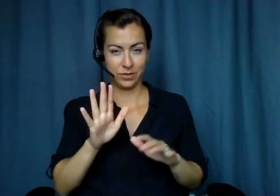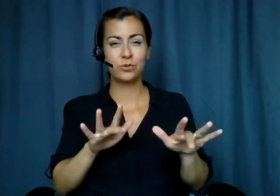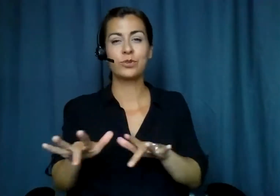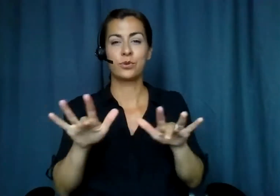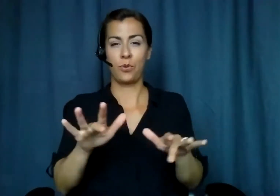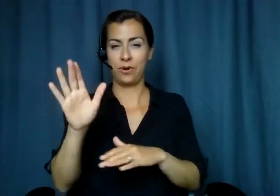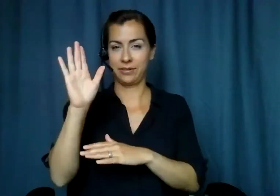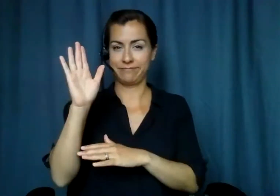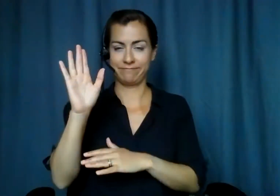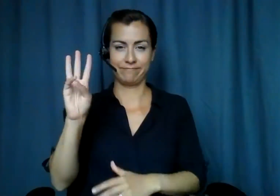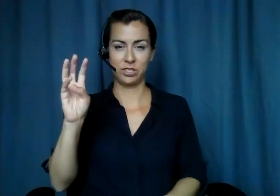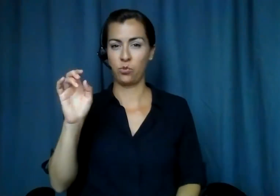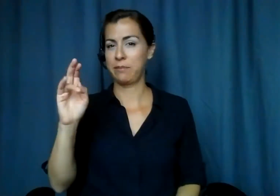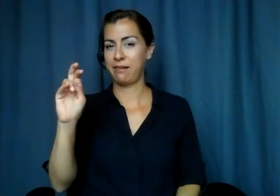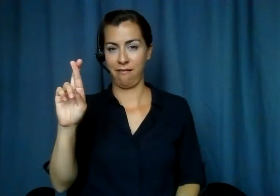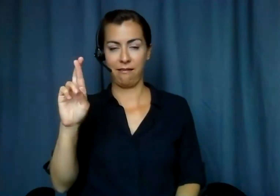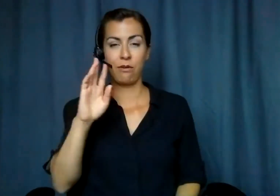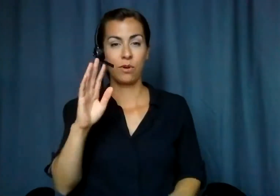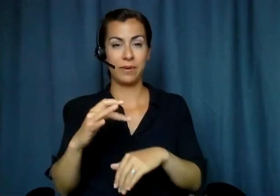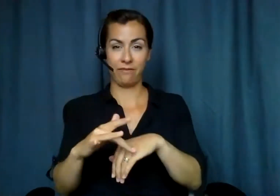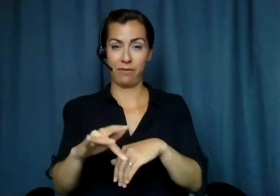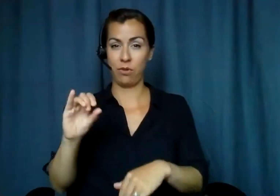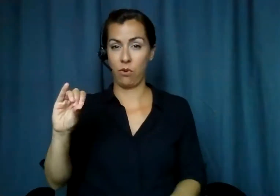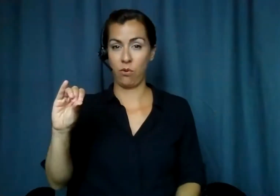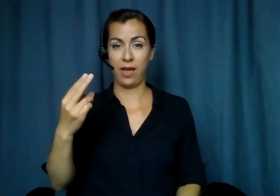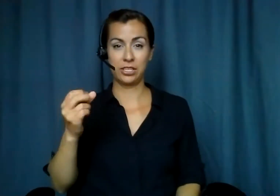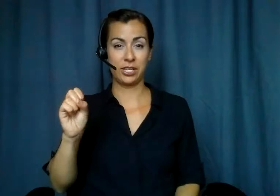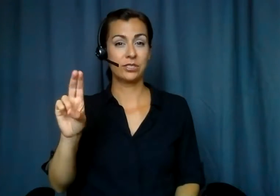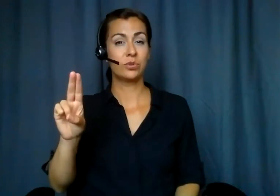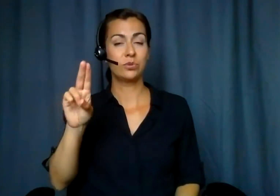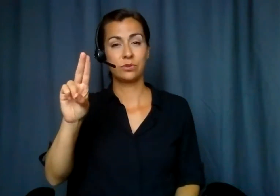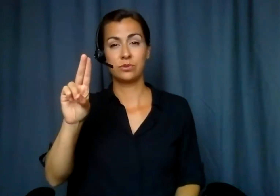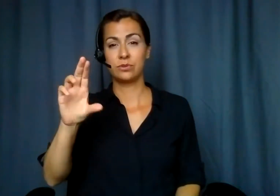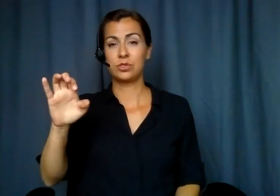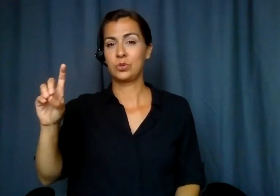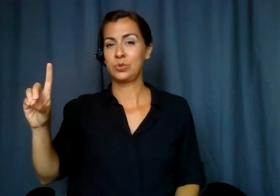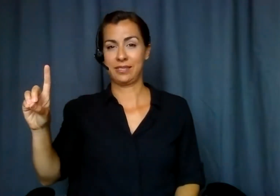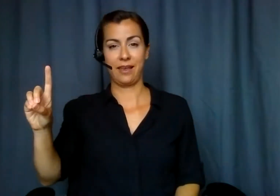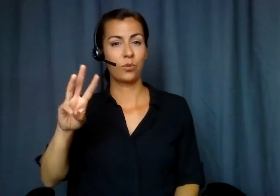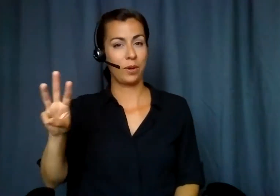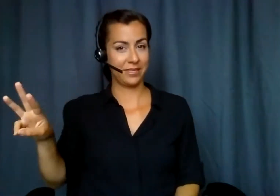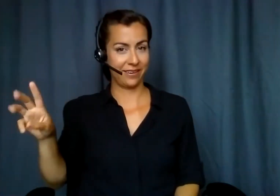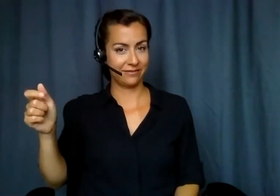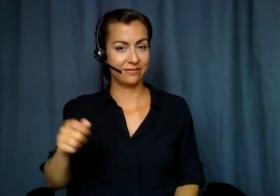All right, here you go. So I work at Disability Rights Oregon.